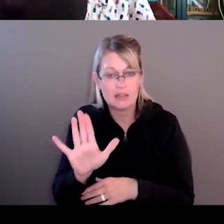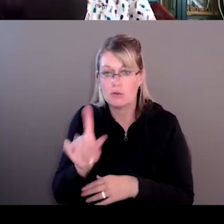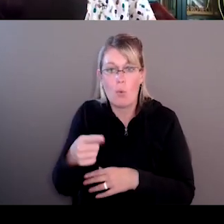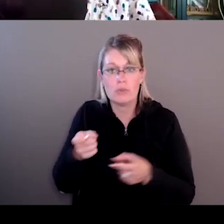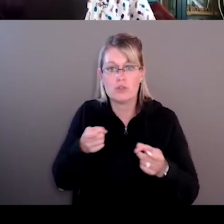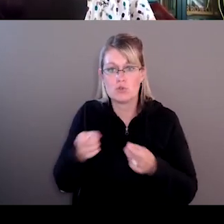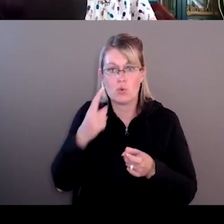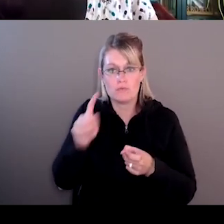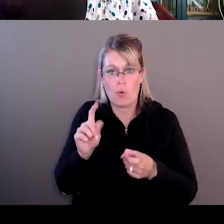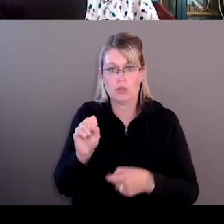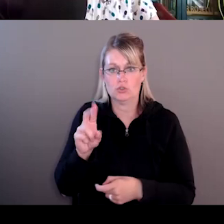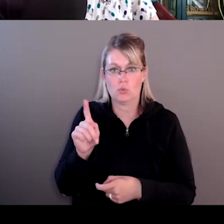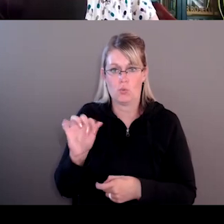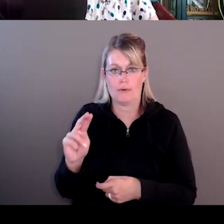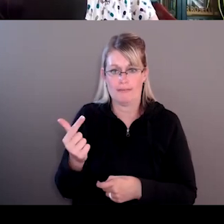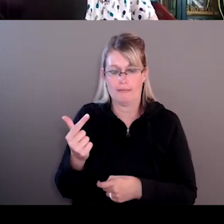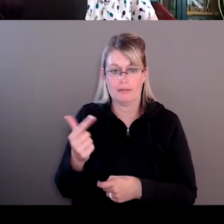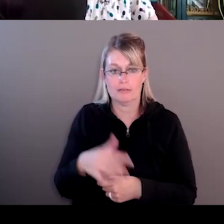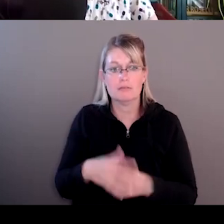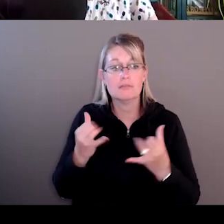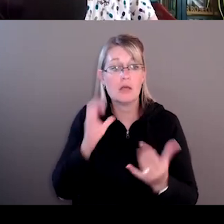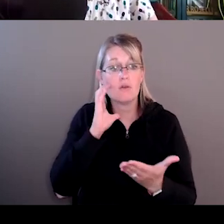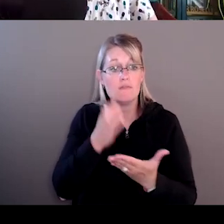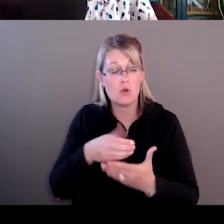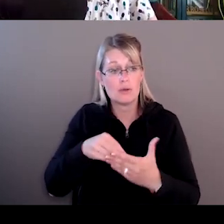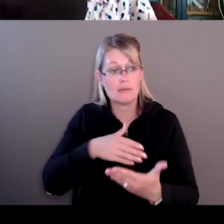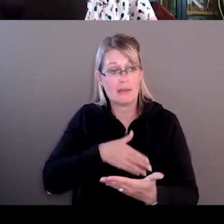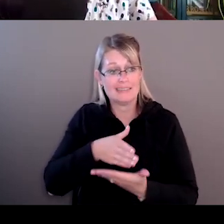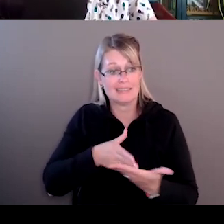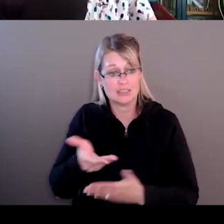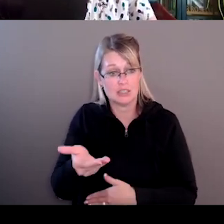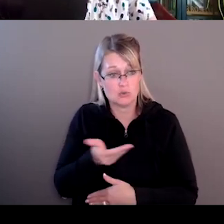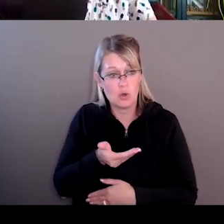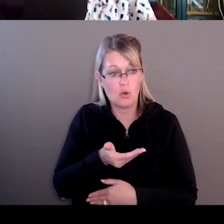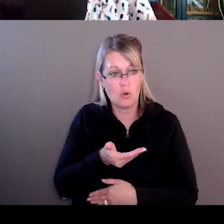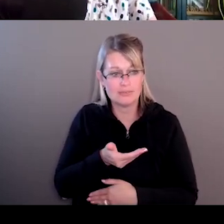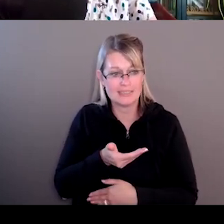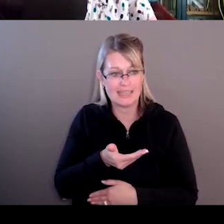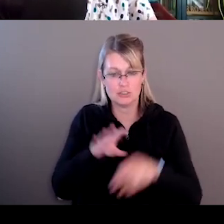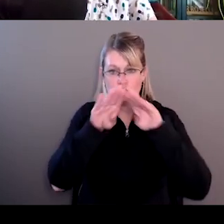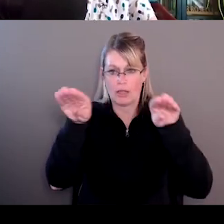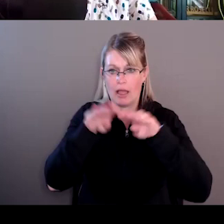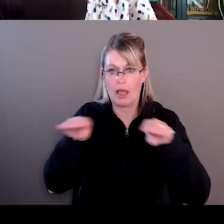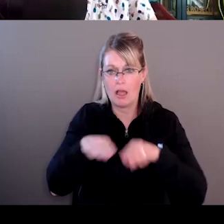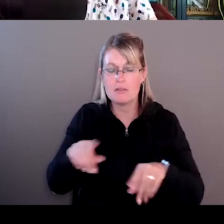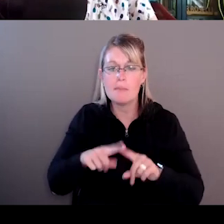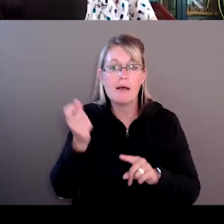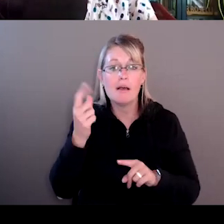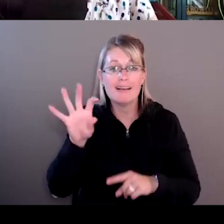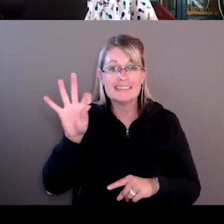sorting. The photo in my section intro here is a shelving unit that has nine green plastic bins,